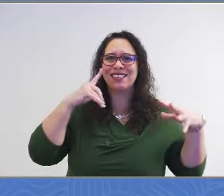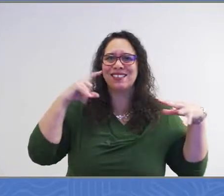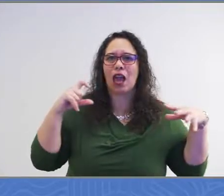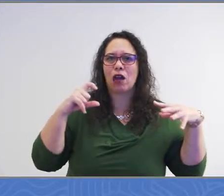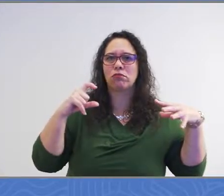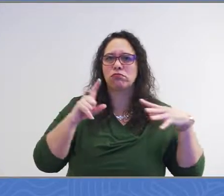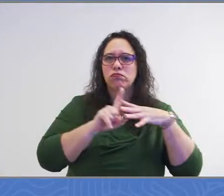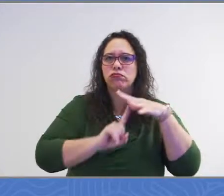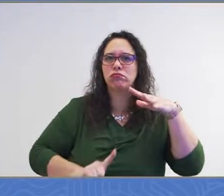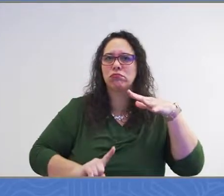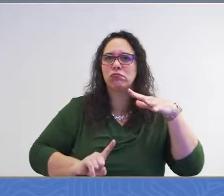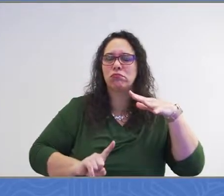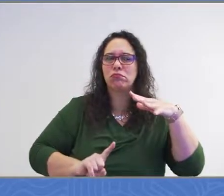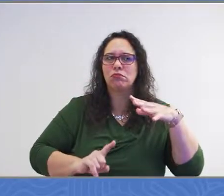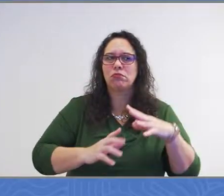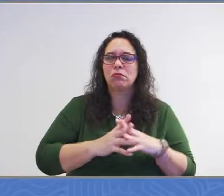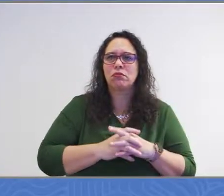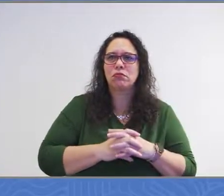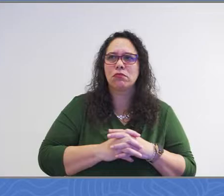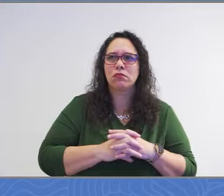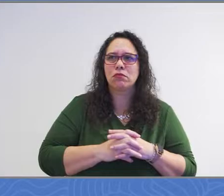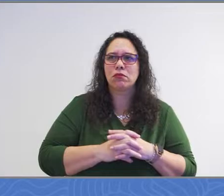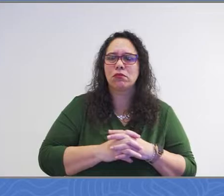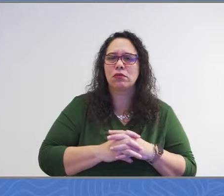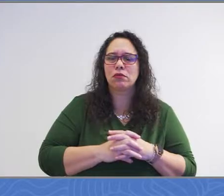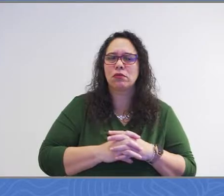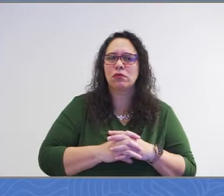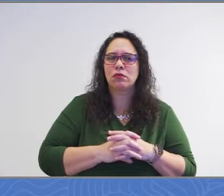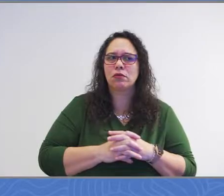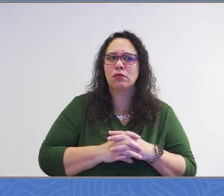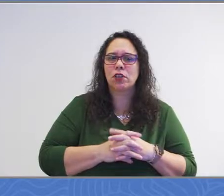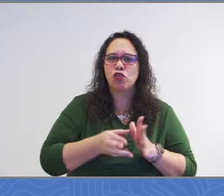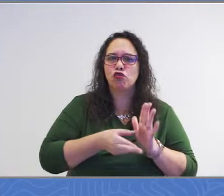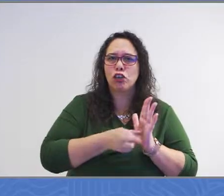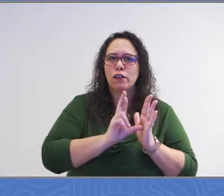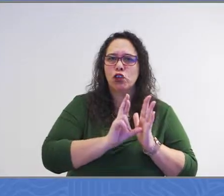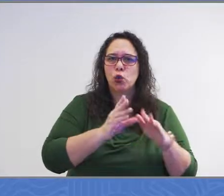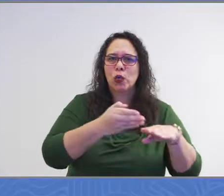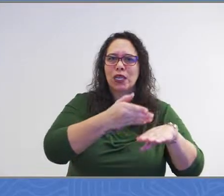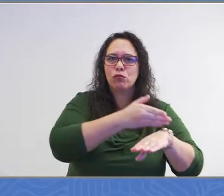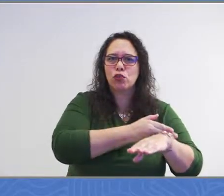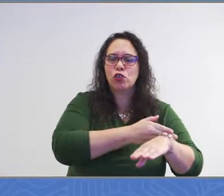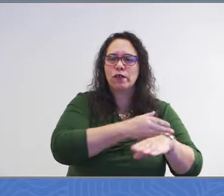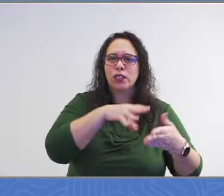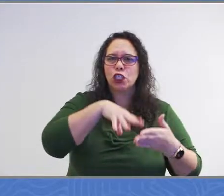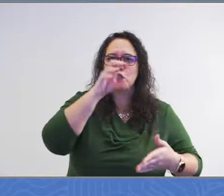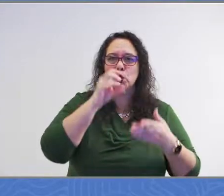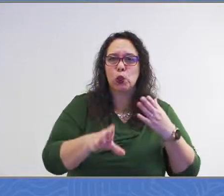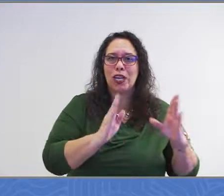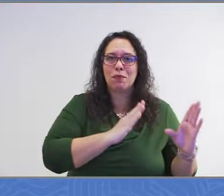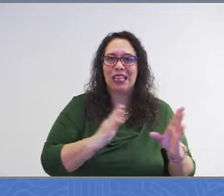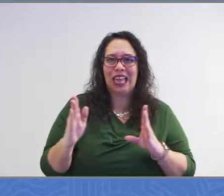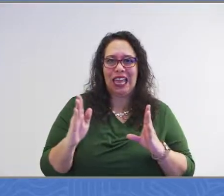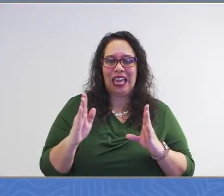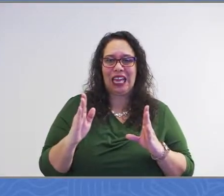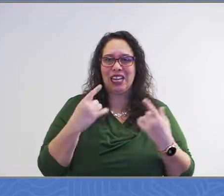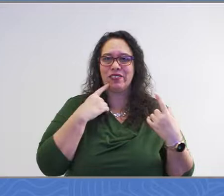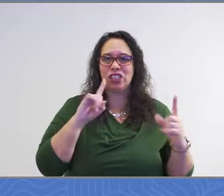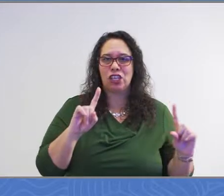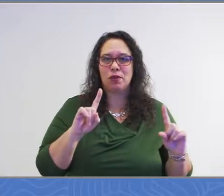We reviewed and approved the student plan for student achievement for 2021.